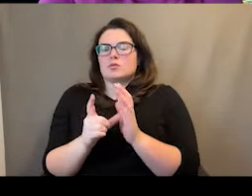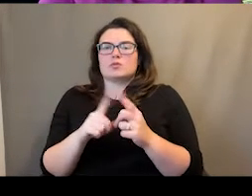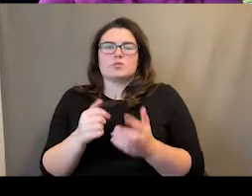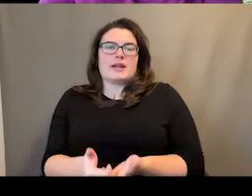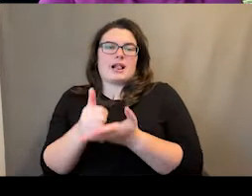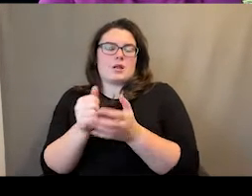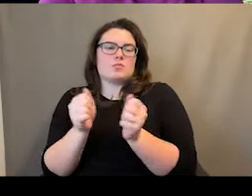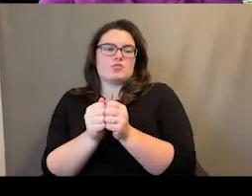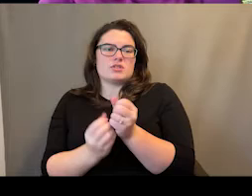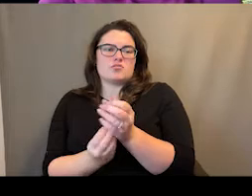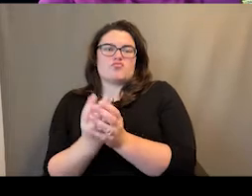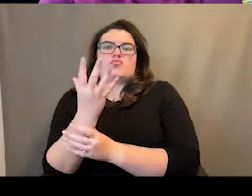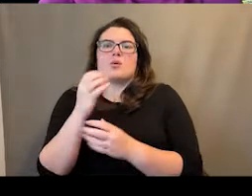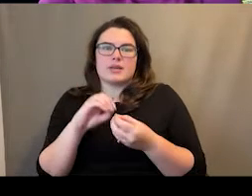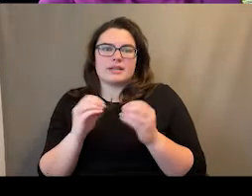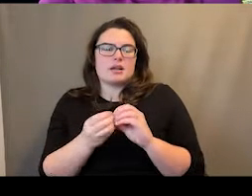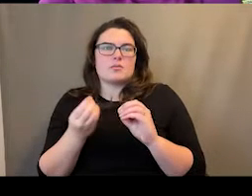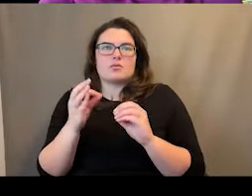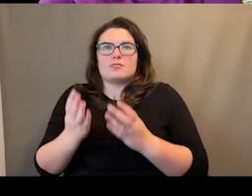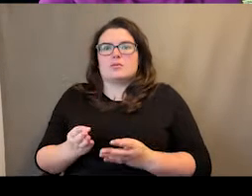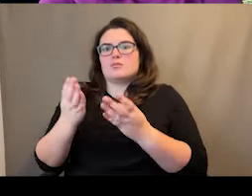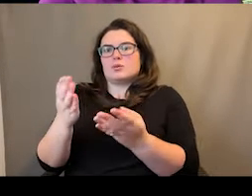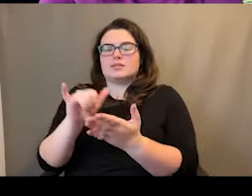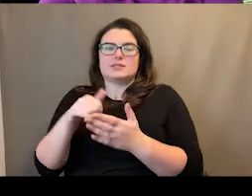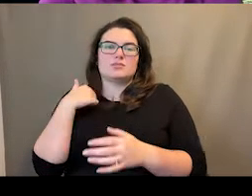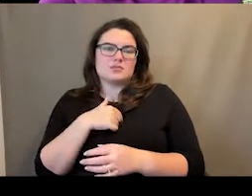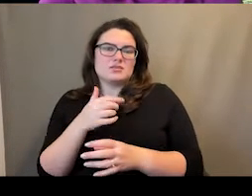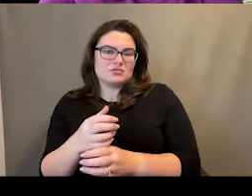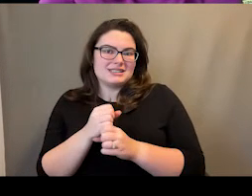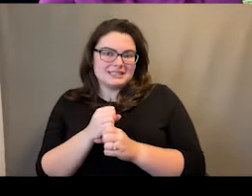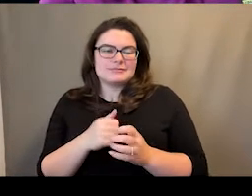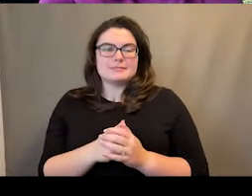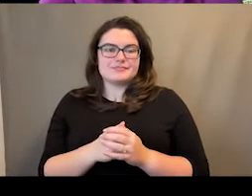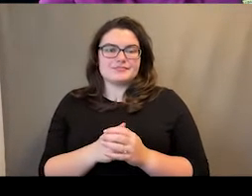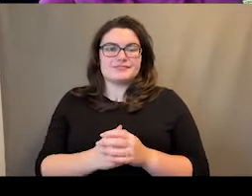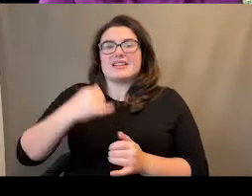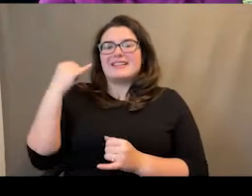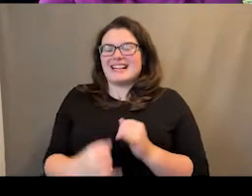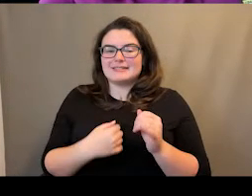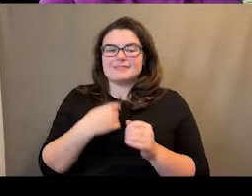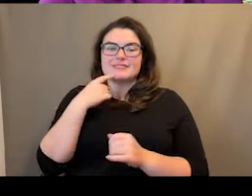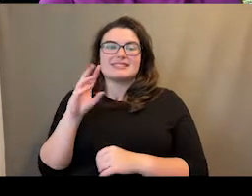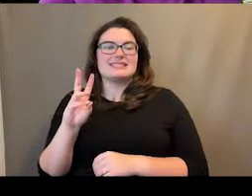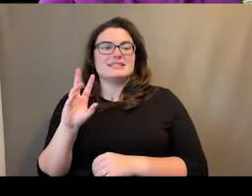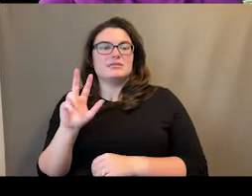the growing number of proposals that we receive. Lastly, I'll just say 63% of federal funding for